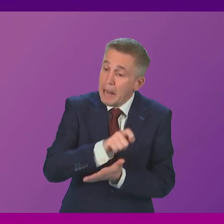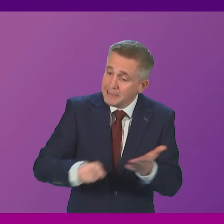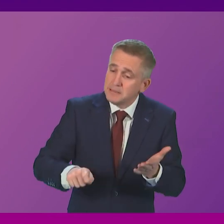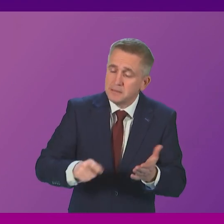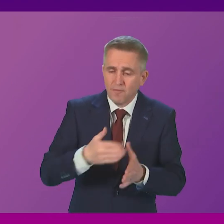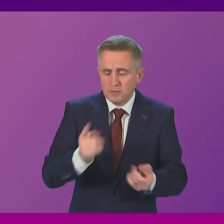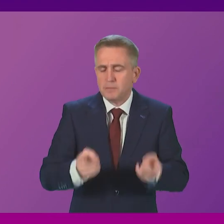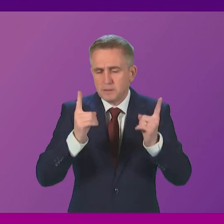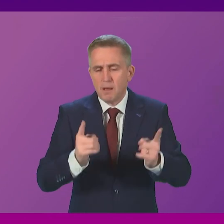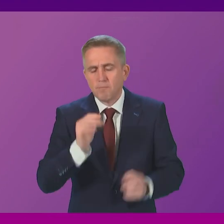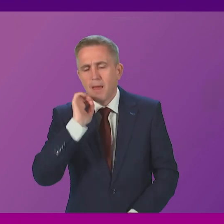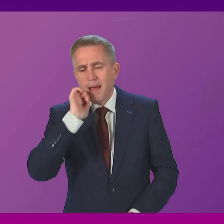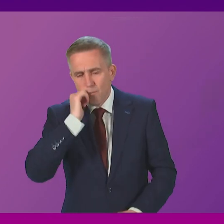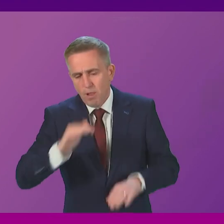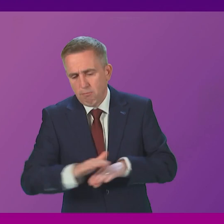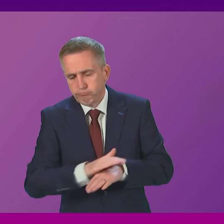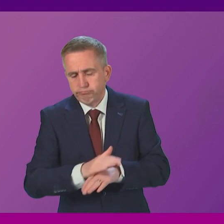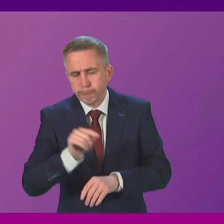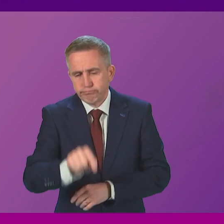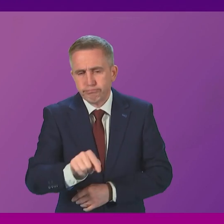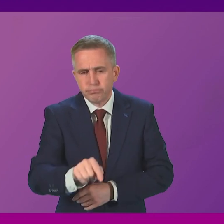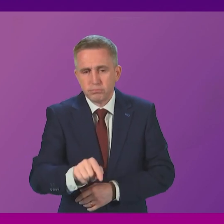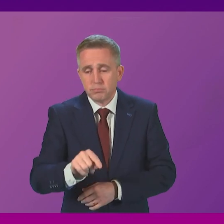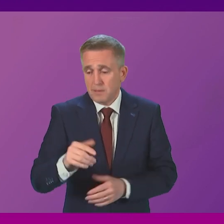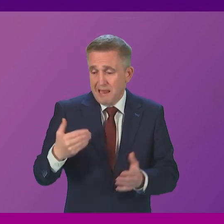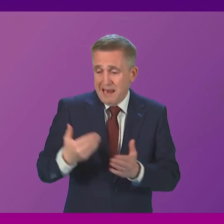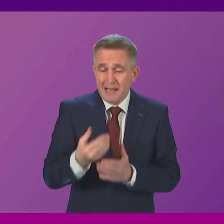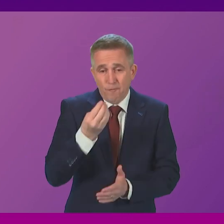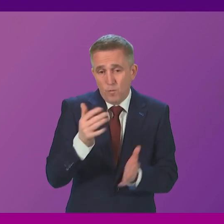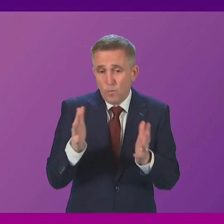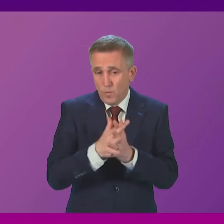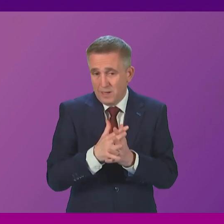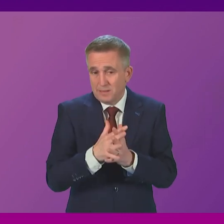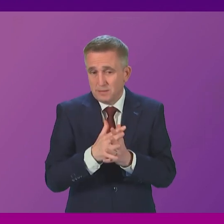However, what I have also seen over the past few weeks is that people are optimistic.